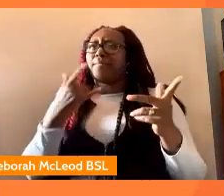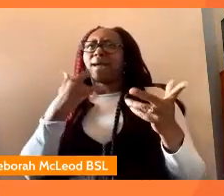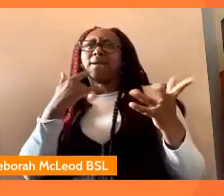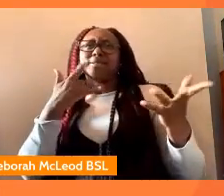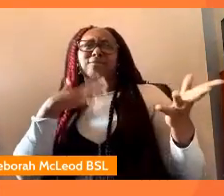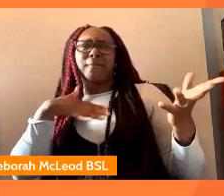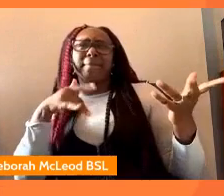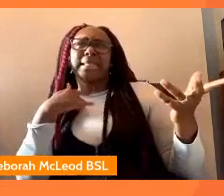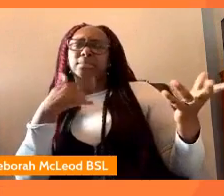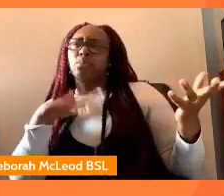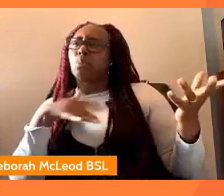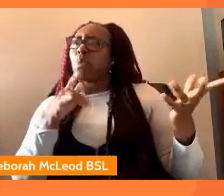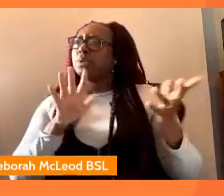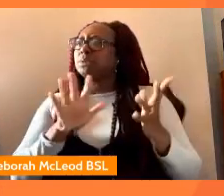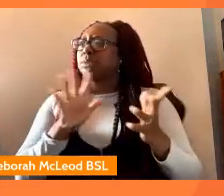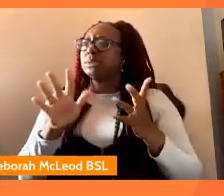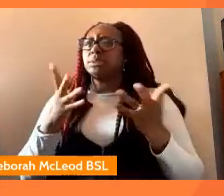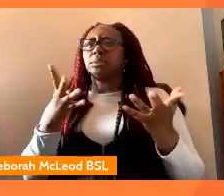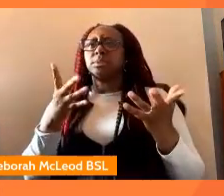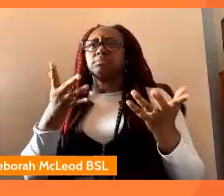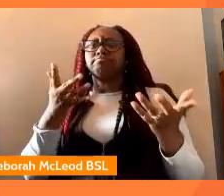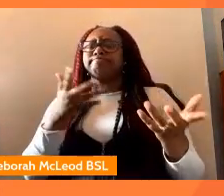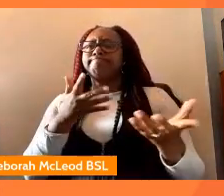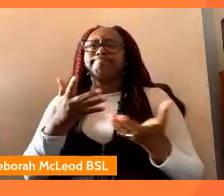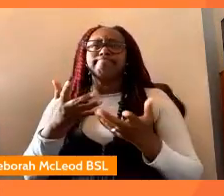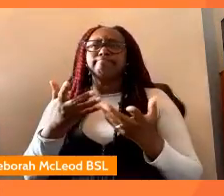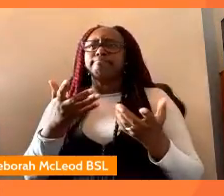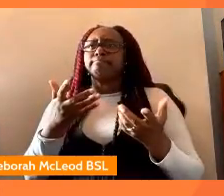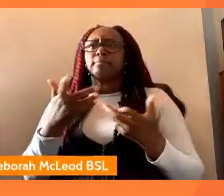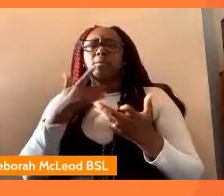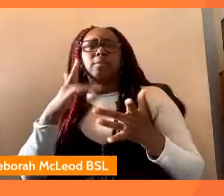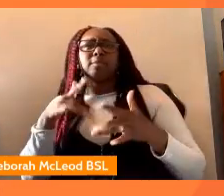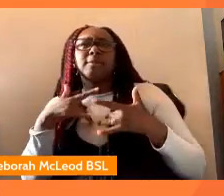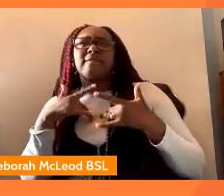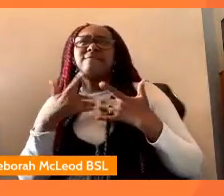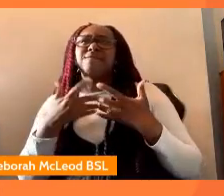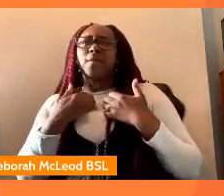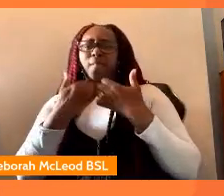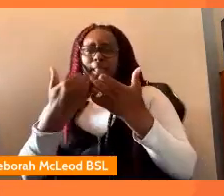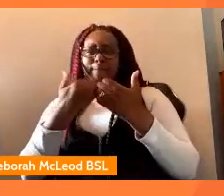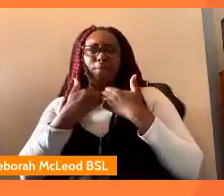It's actually if we can feel embodied as a different person, if we can get